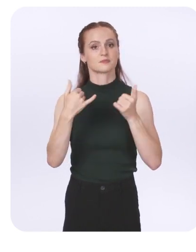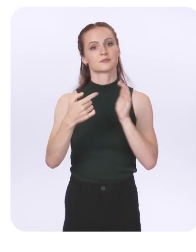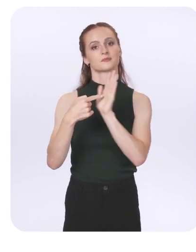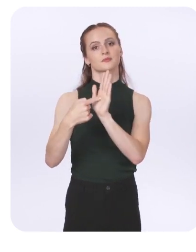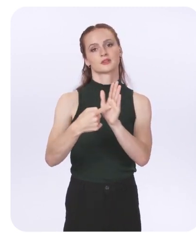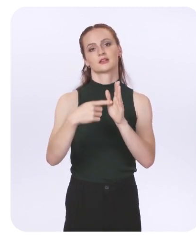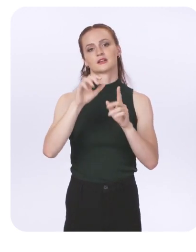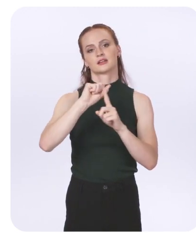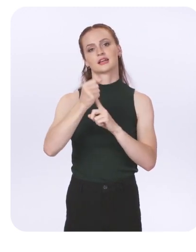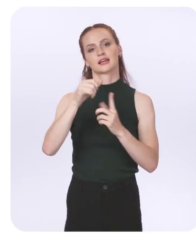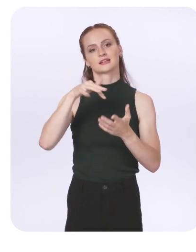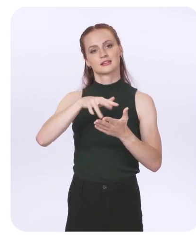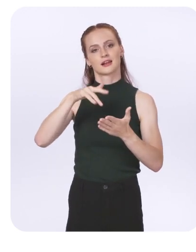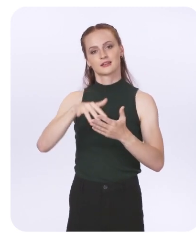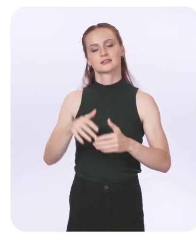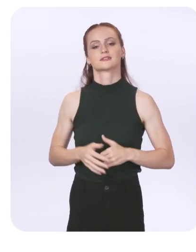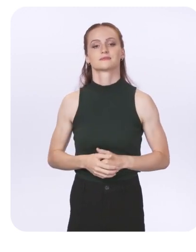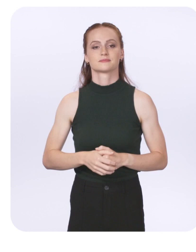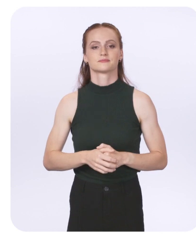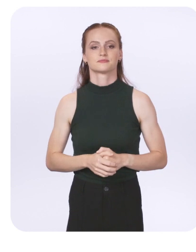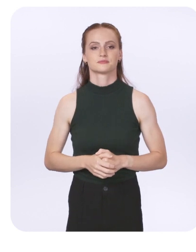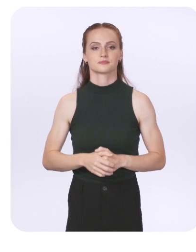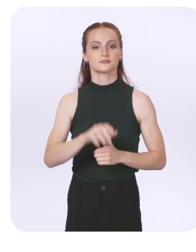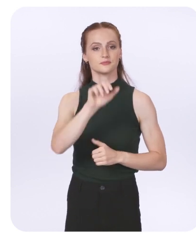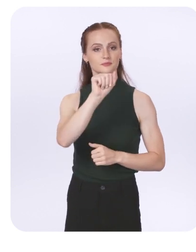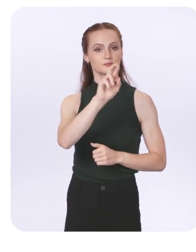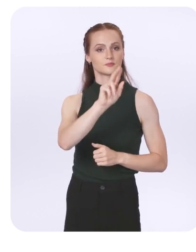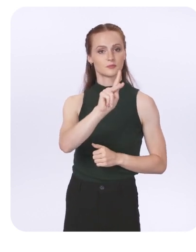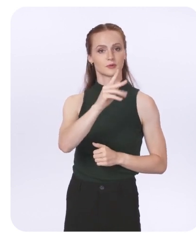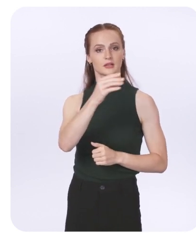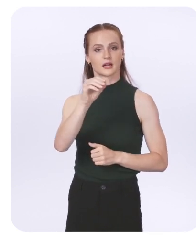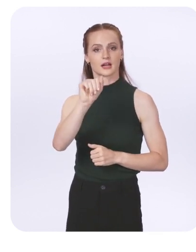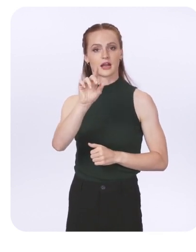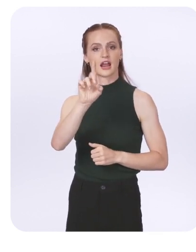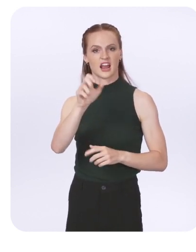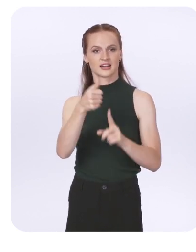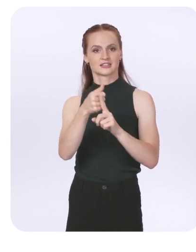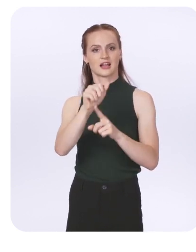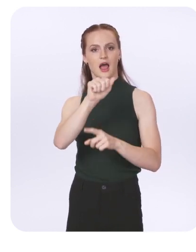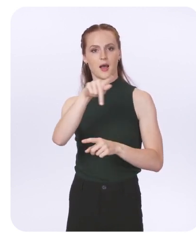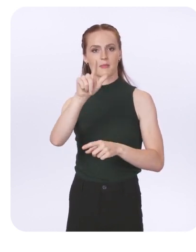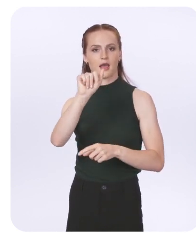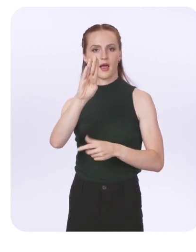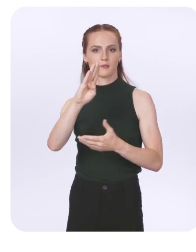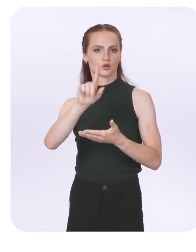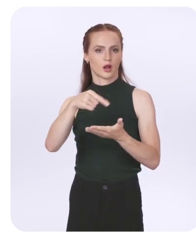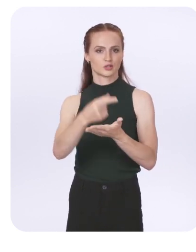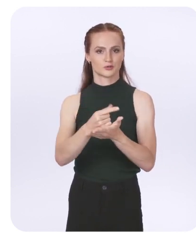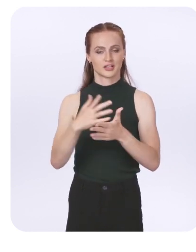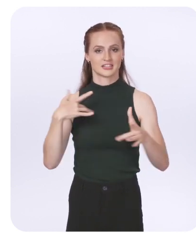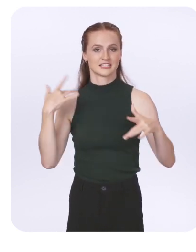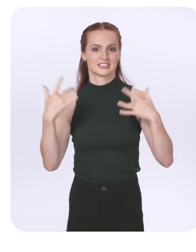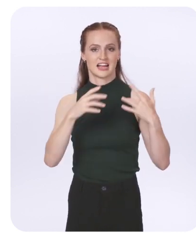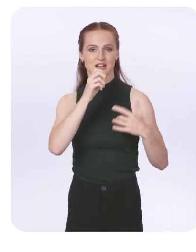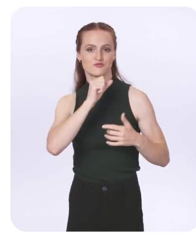It prominently featured the logo, the main antagonist, Ade, the big character in the background, and the objective,